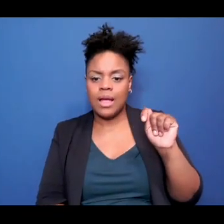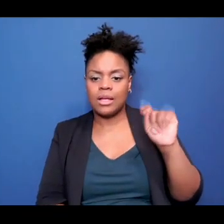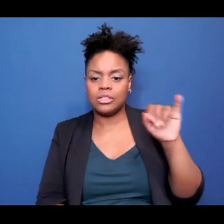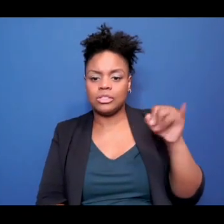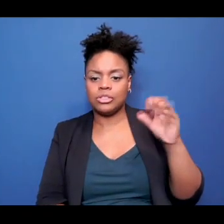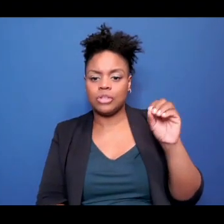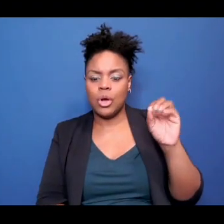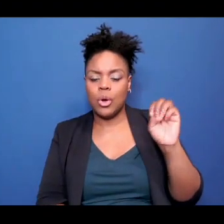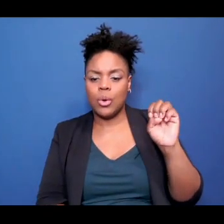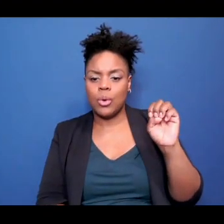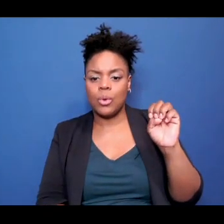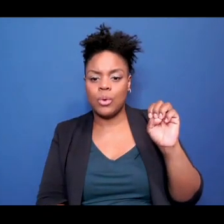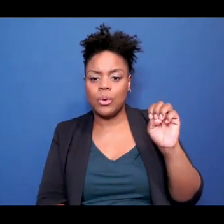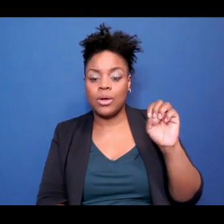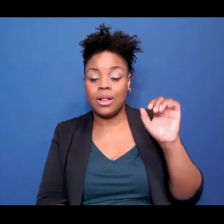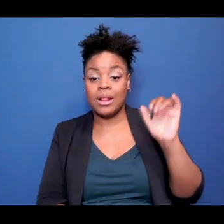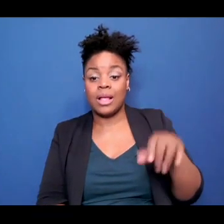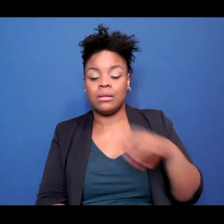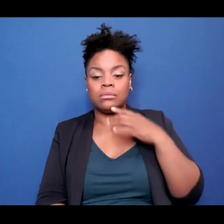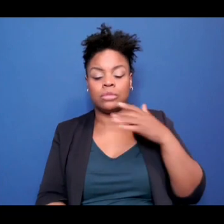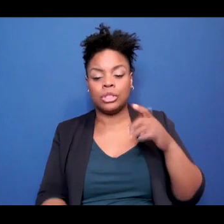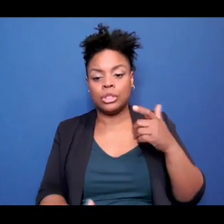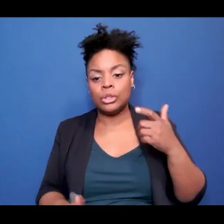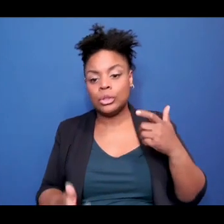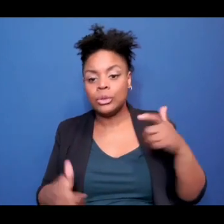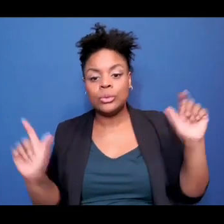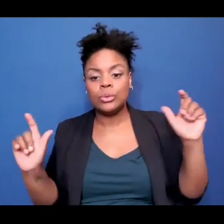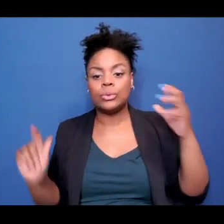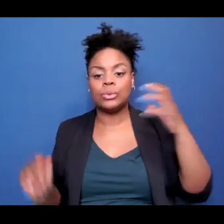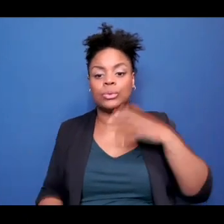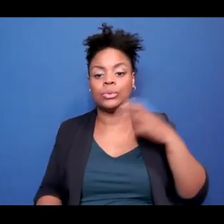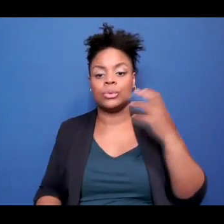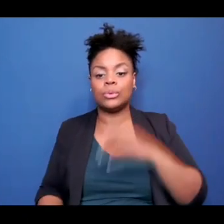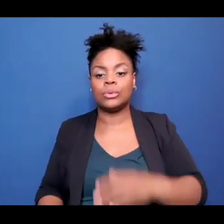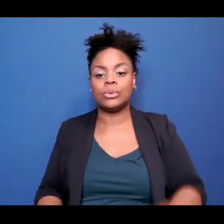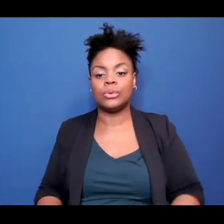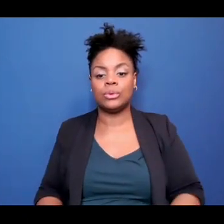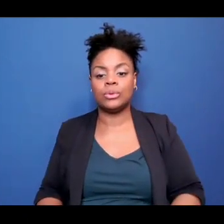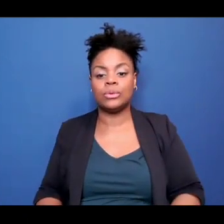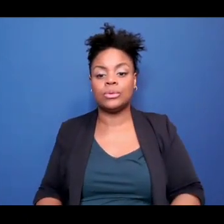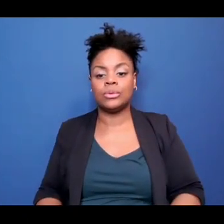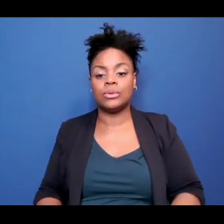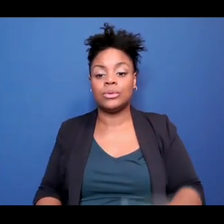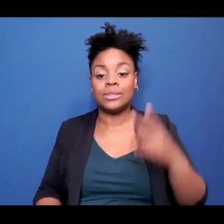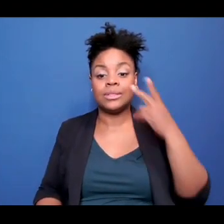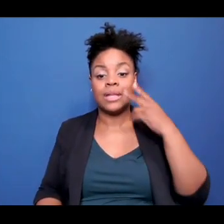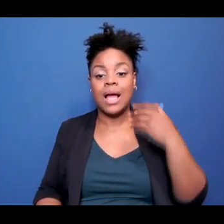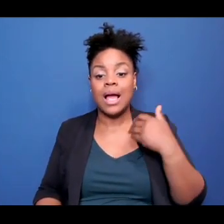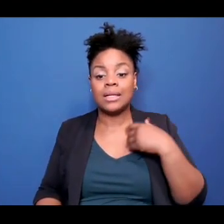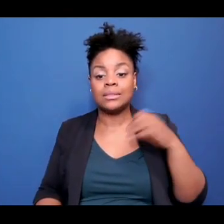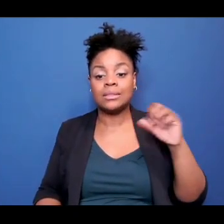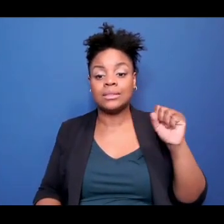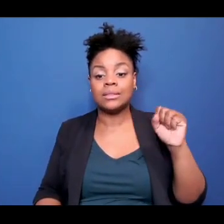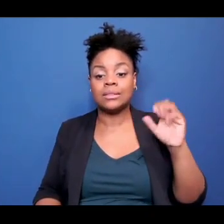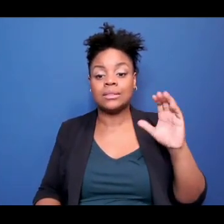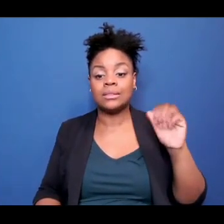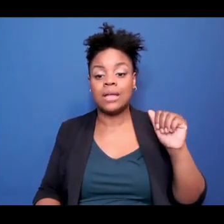FEATURING FAT JOE, SO THIS IS A WALLSCAPE AND TO GIVE YOU A SENSE OF THE SCALE, IF YOU THROOK THE TOP RIGHT CORNER YOU